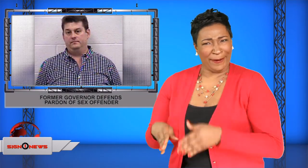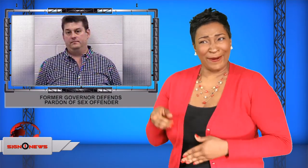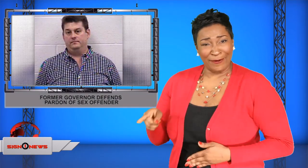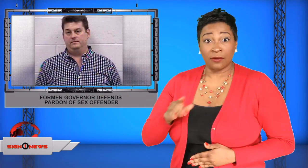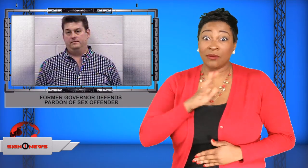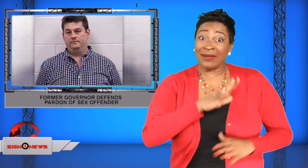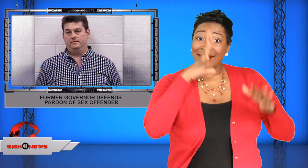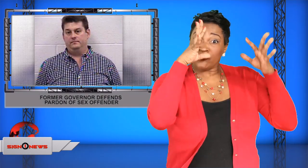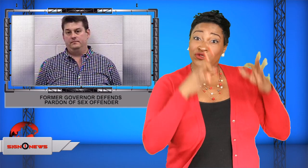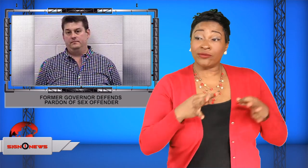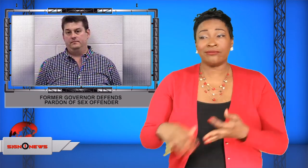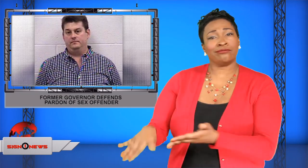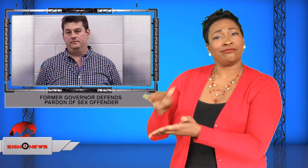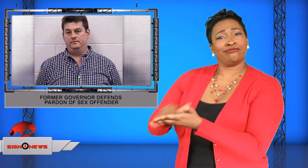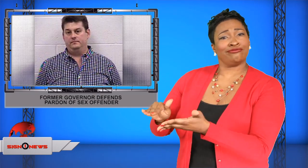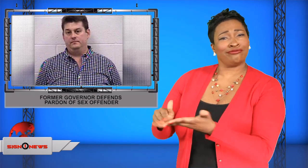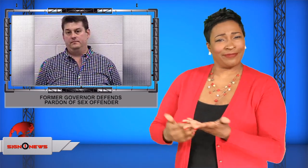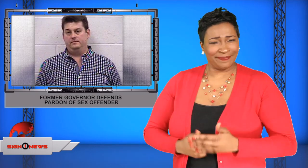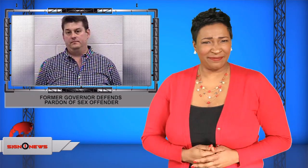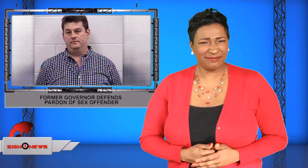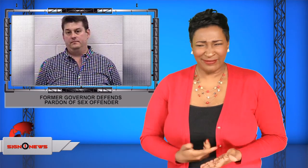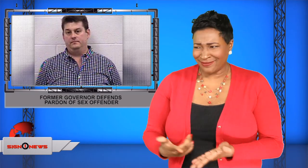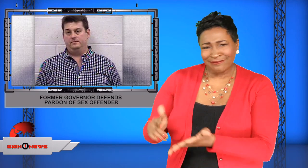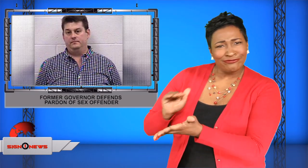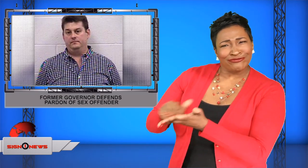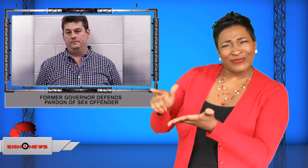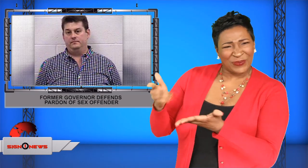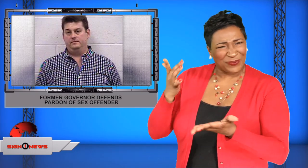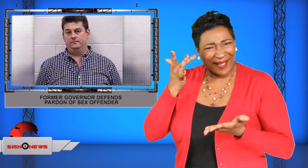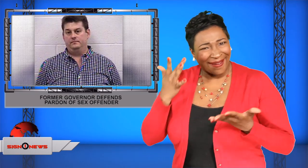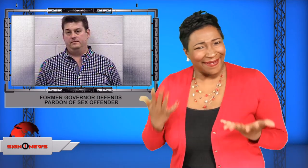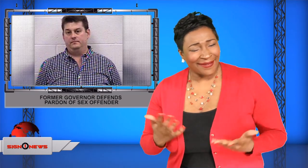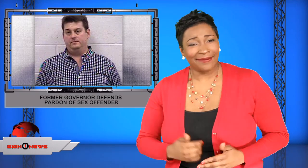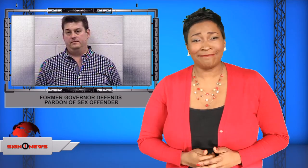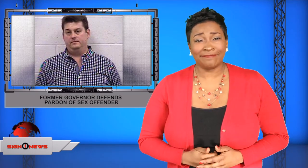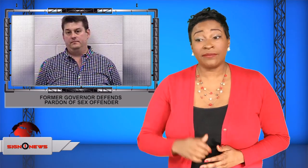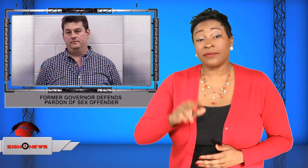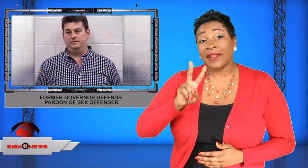child rapist Micah Schoettle. His reason?